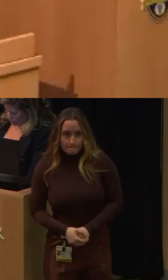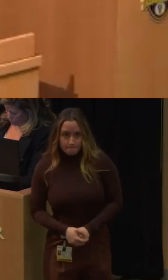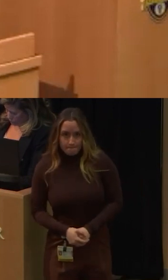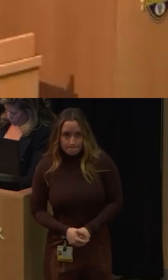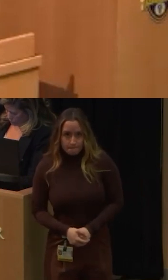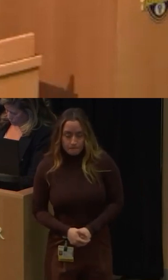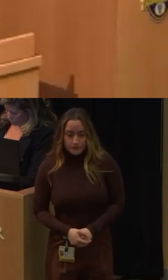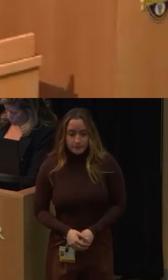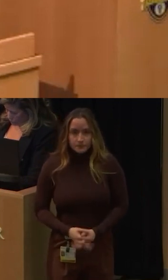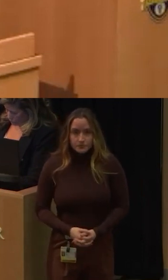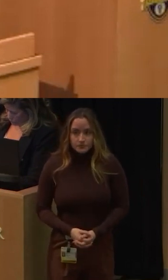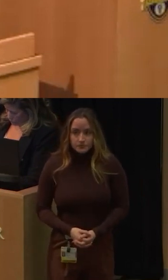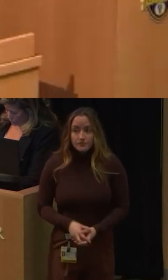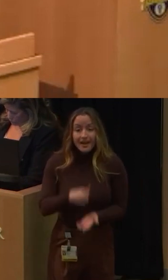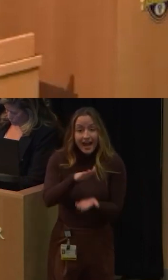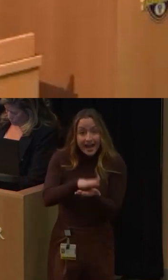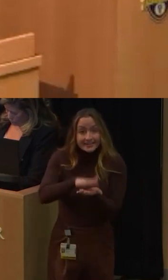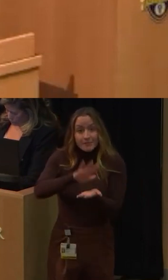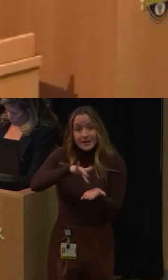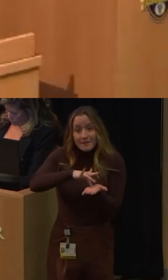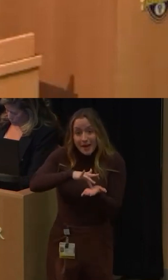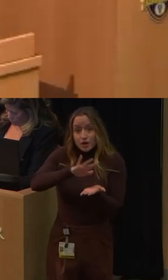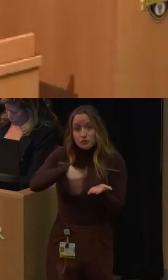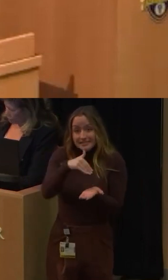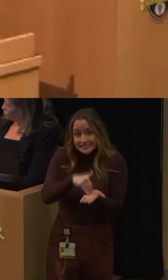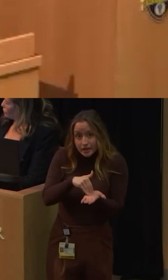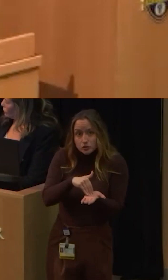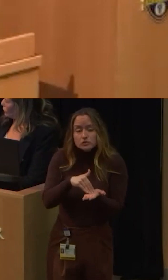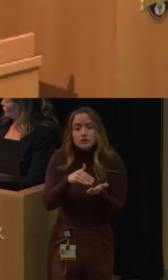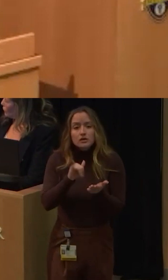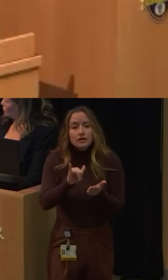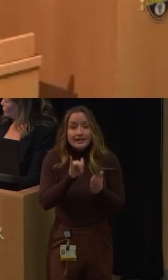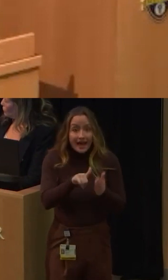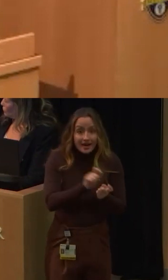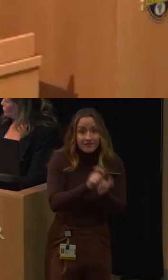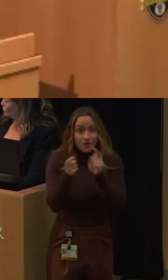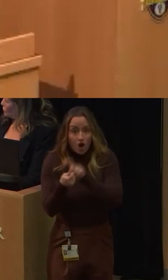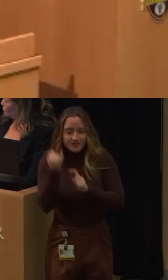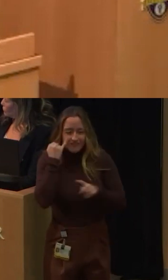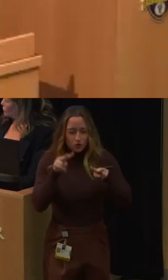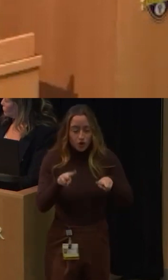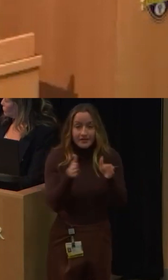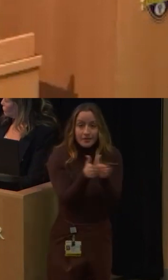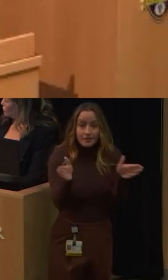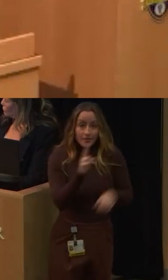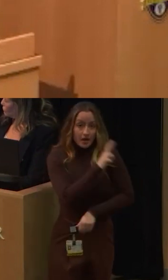The academic medical centers that evolved going into, if you look at the public hospital system from which they came,